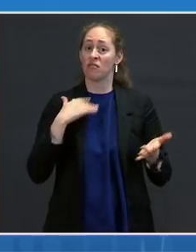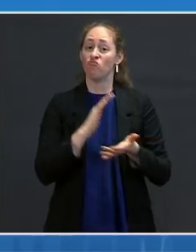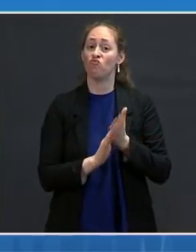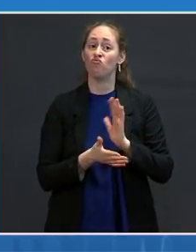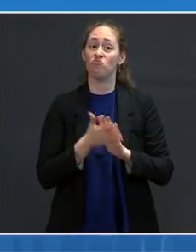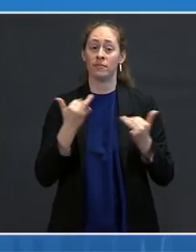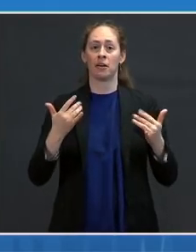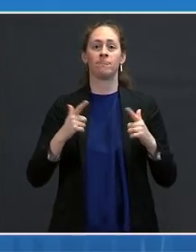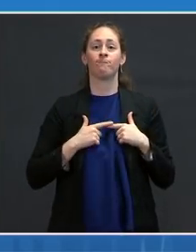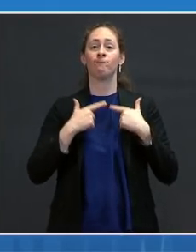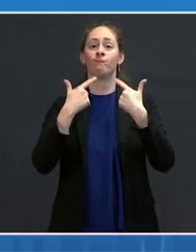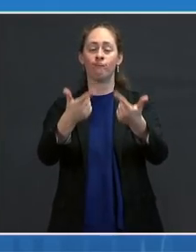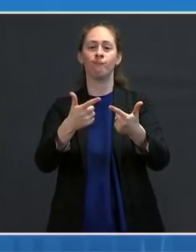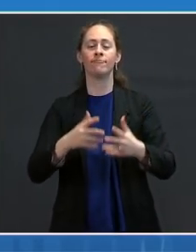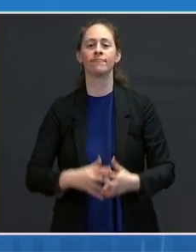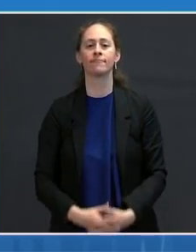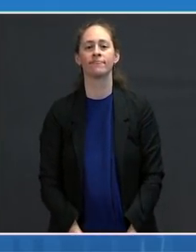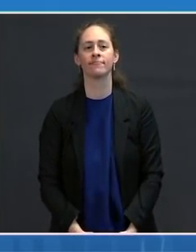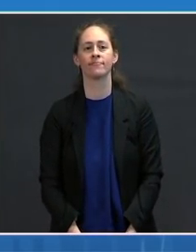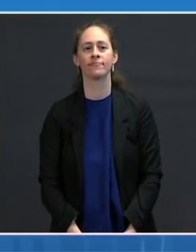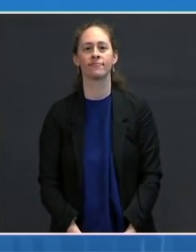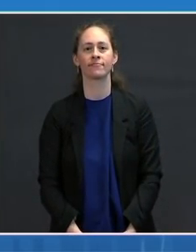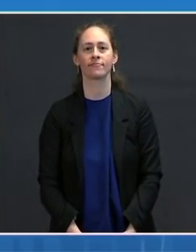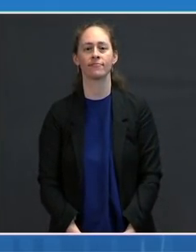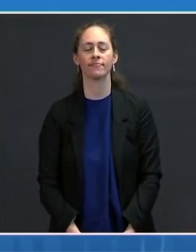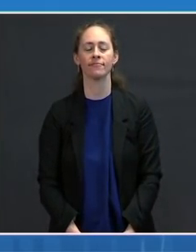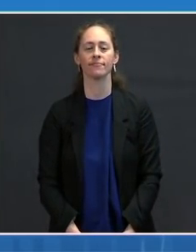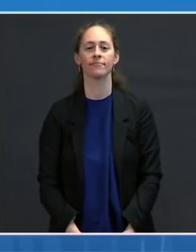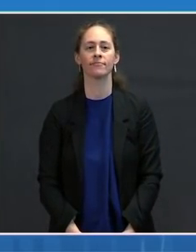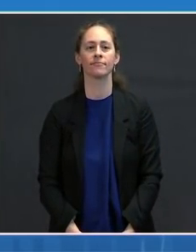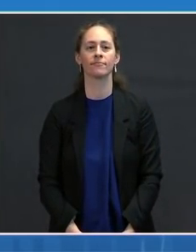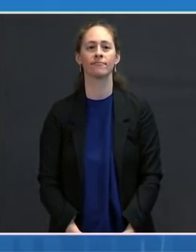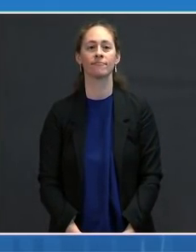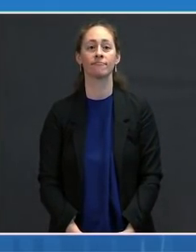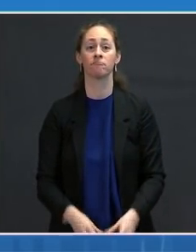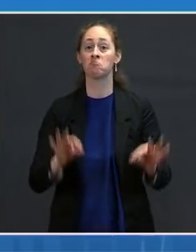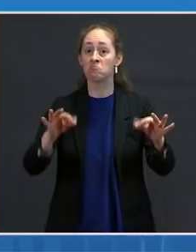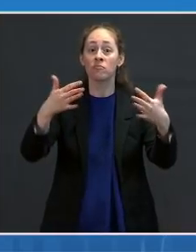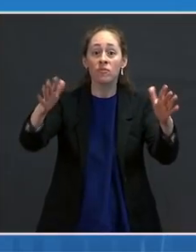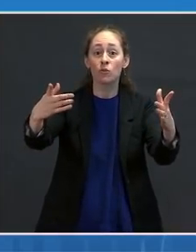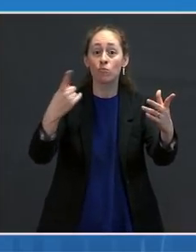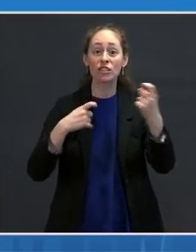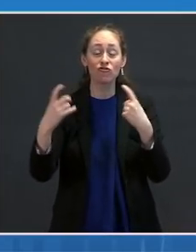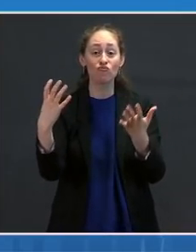Mr. Slavitt: Thank you, Dr. Fauci. Okay, we can take some questions. Moderator: All right.